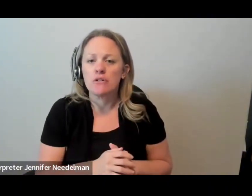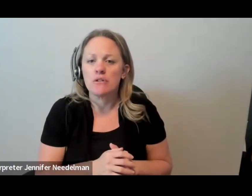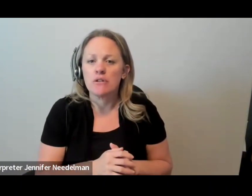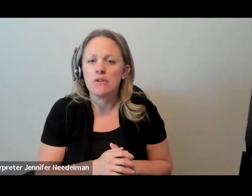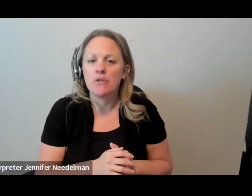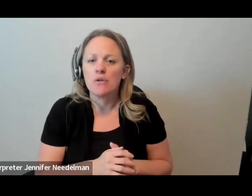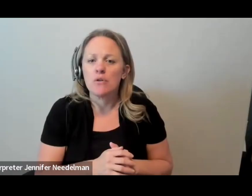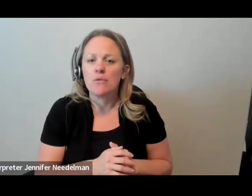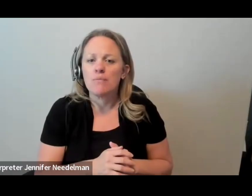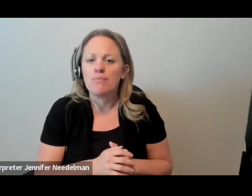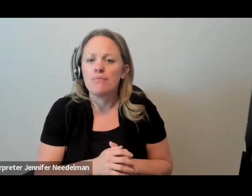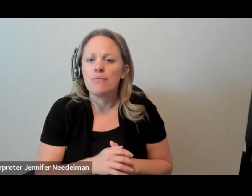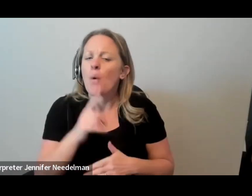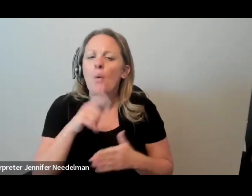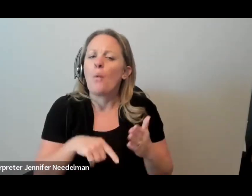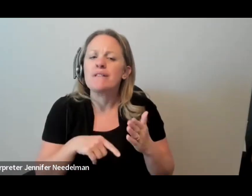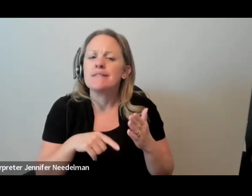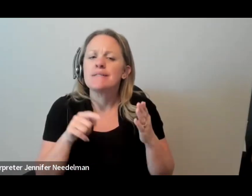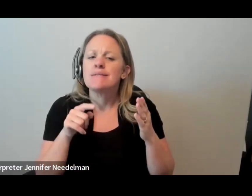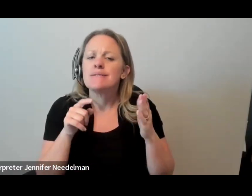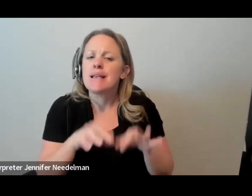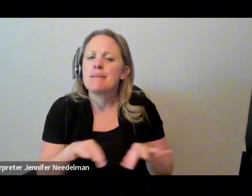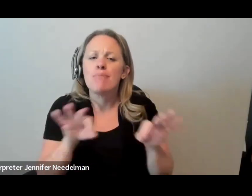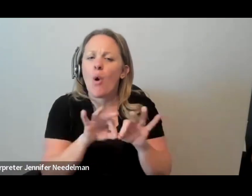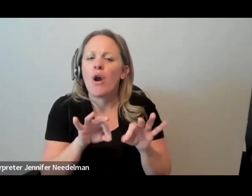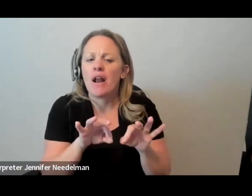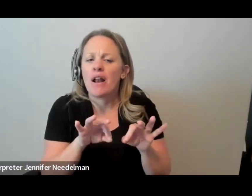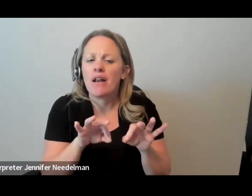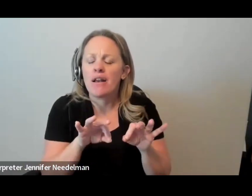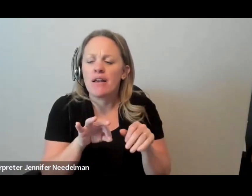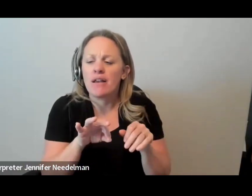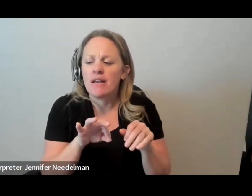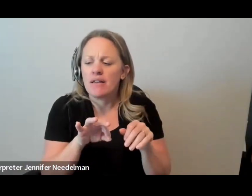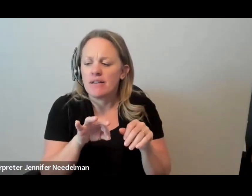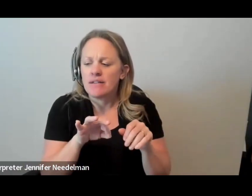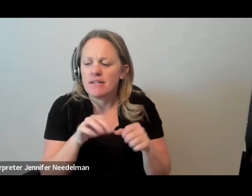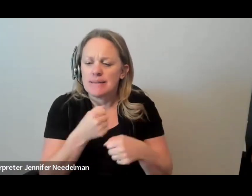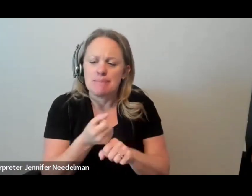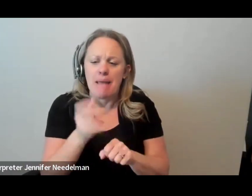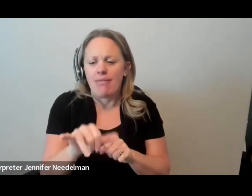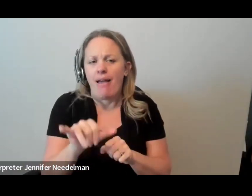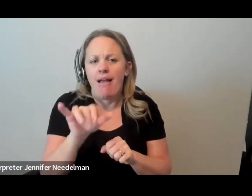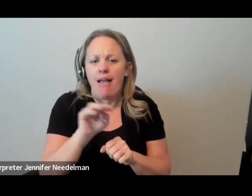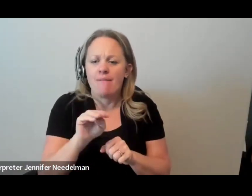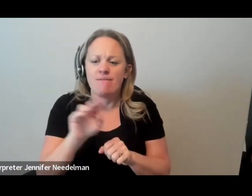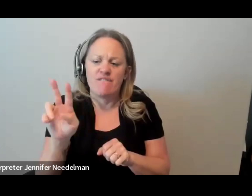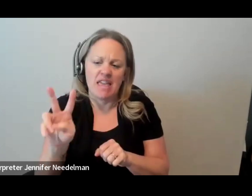what is, what key to making that MVP successful that